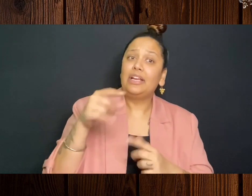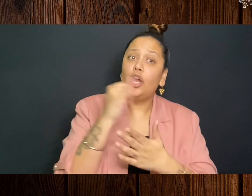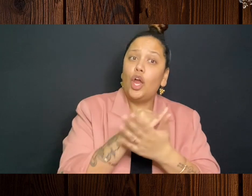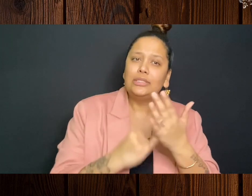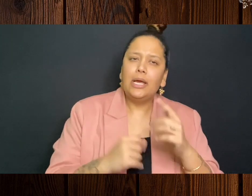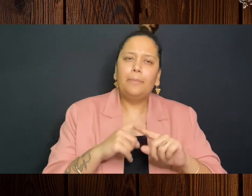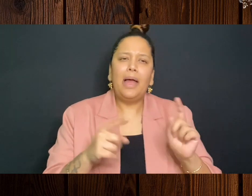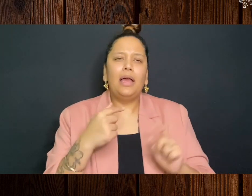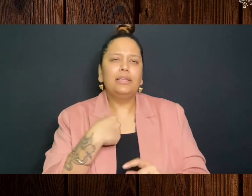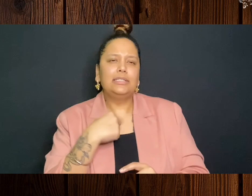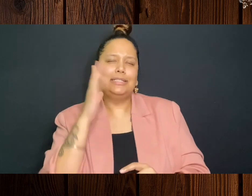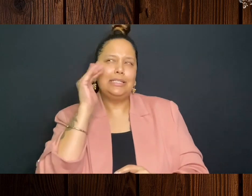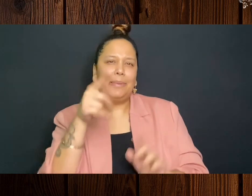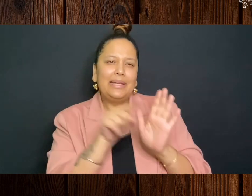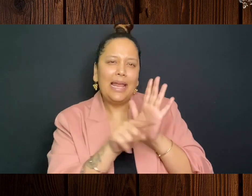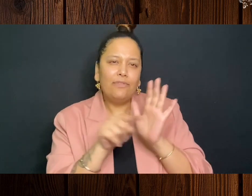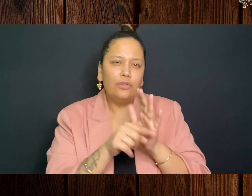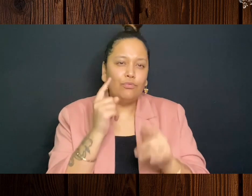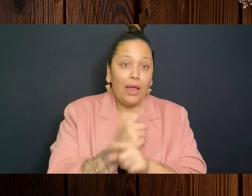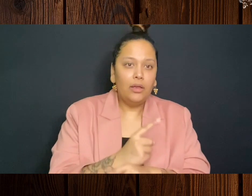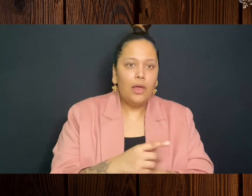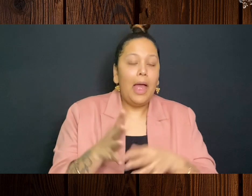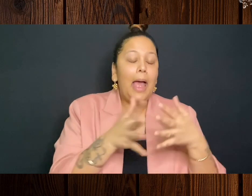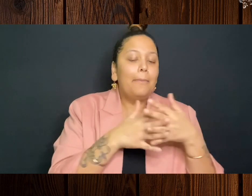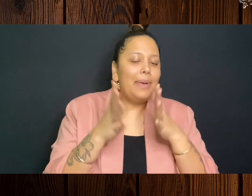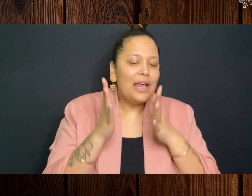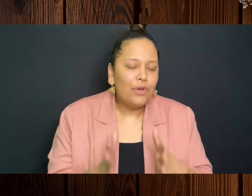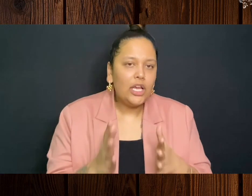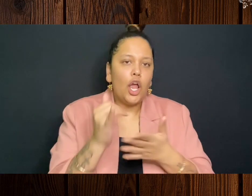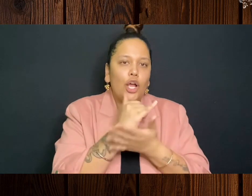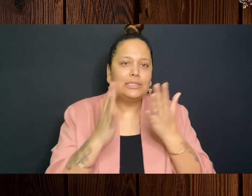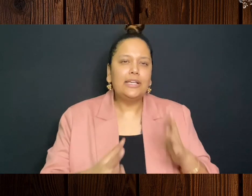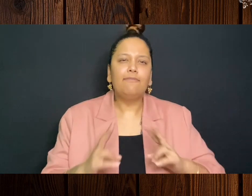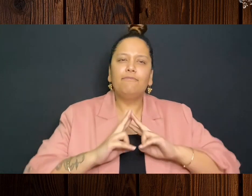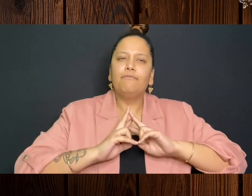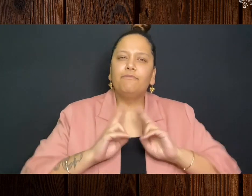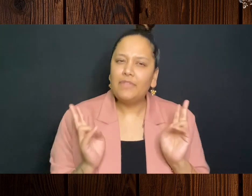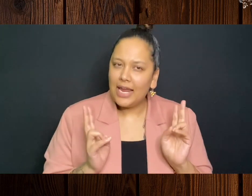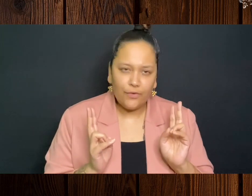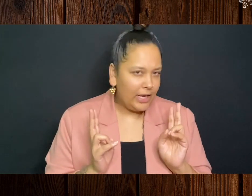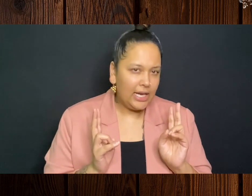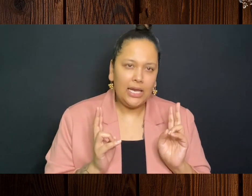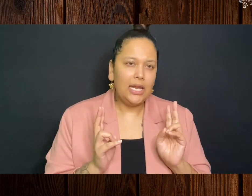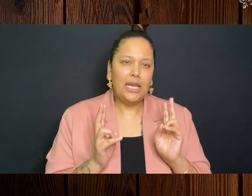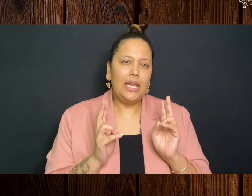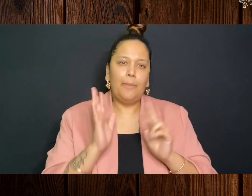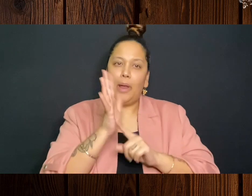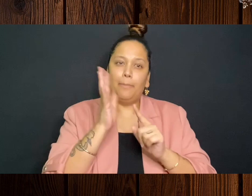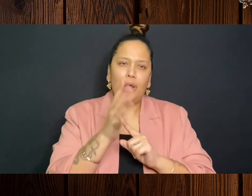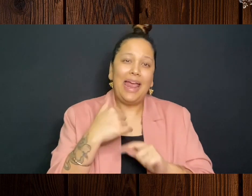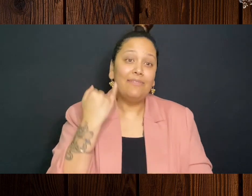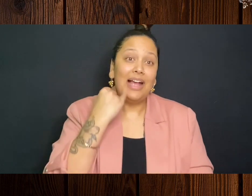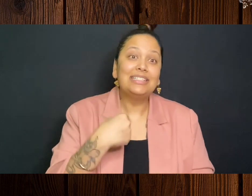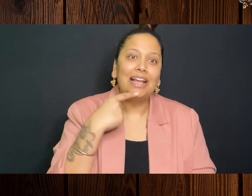could seem negative, right? American artist, very popular, if I said the name, you know who it was. And I was